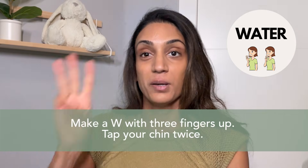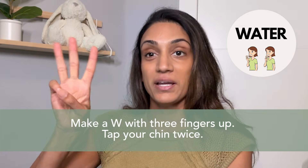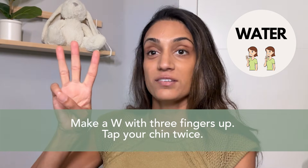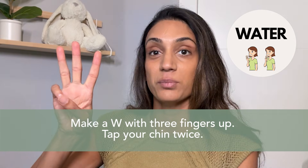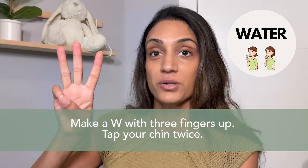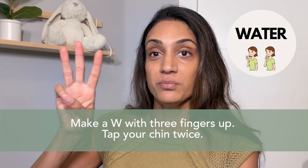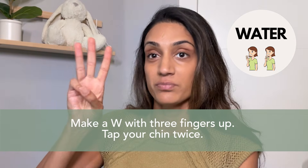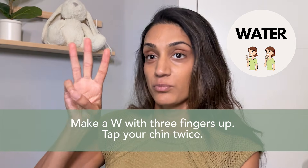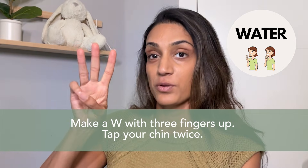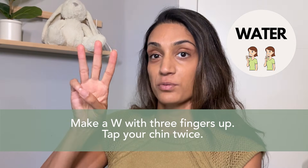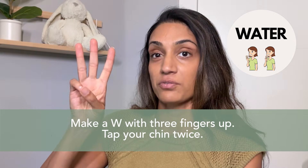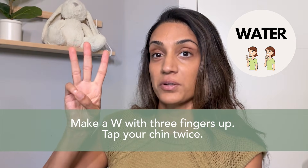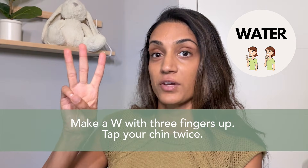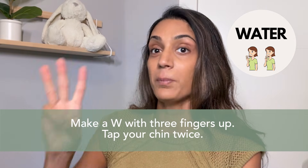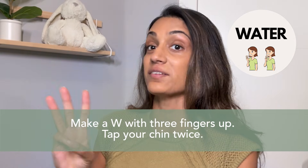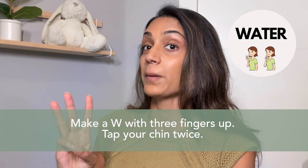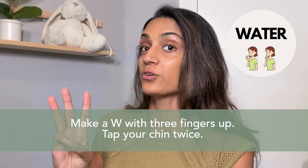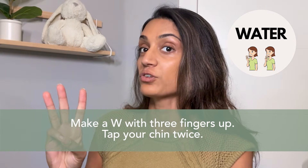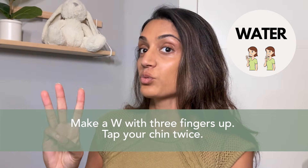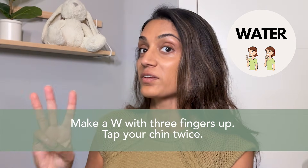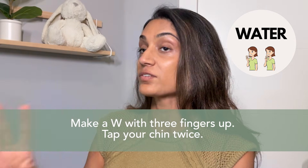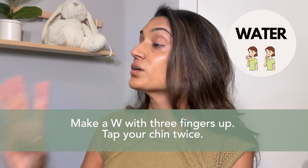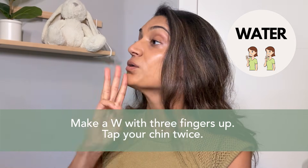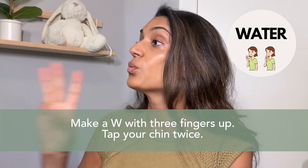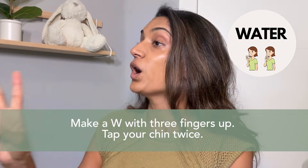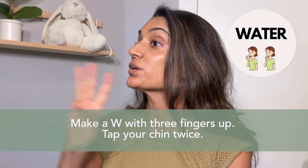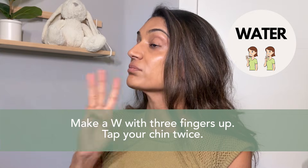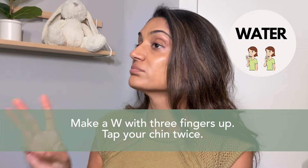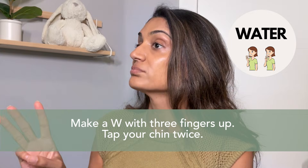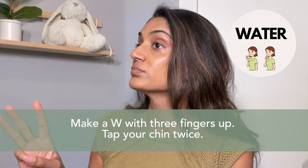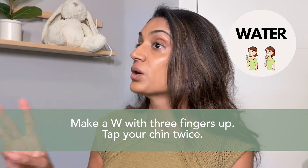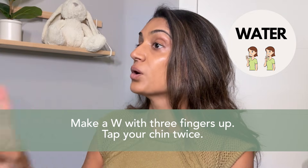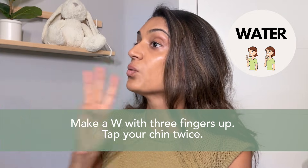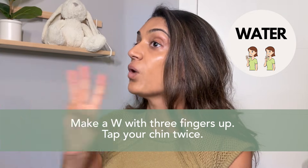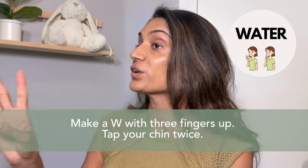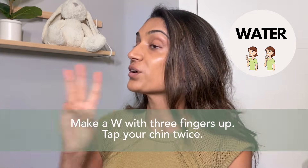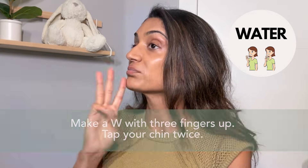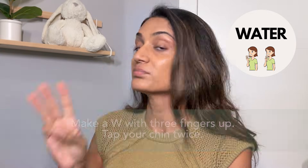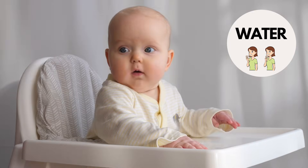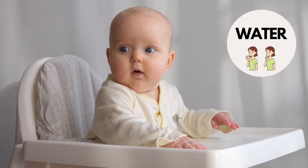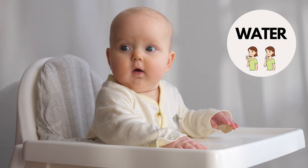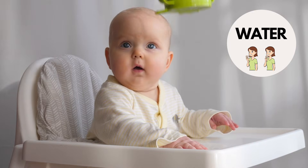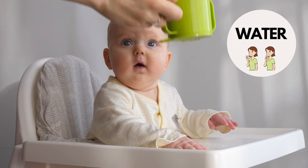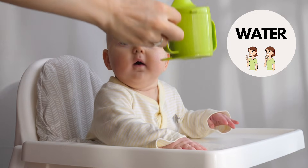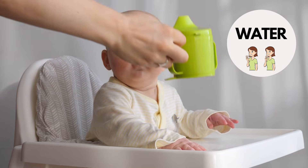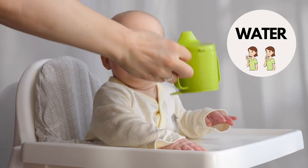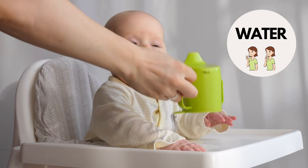Make a W with your three fingers up and tap your chin twice. Water. Water. Here's one to use it.